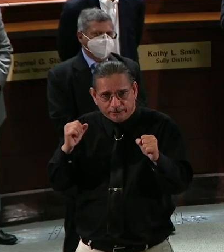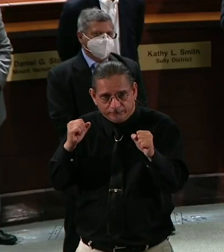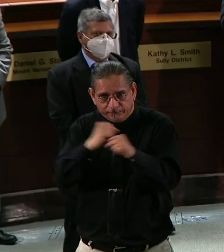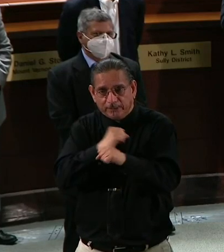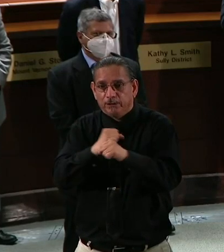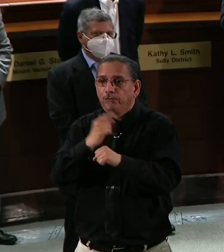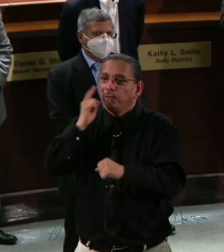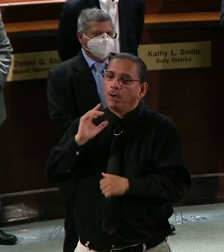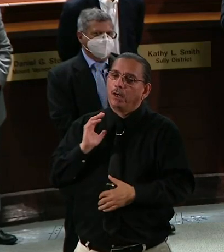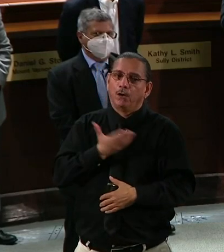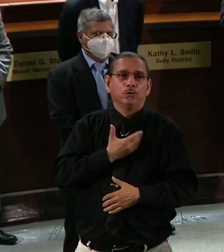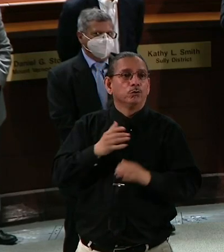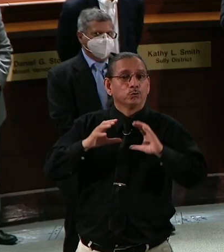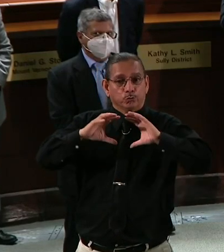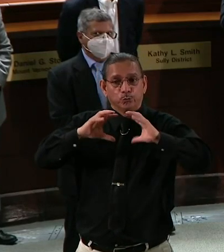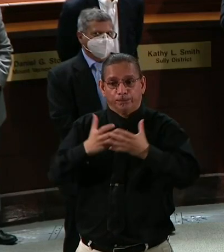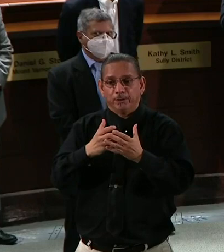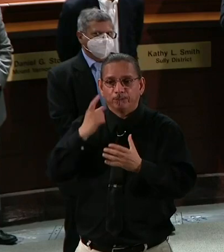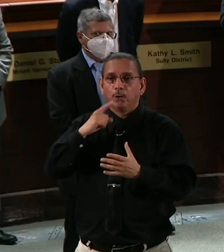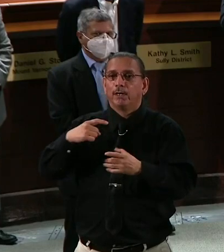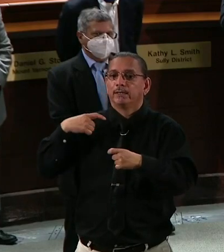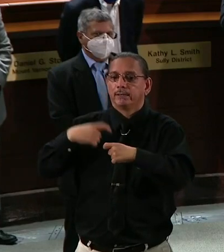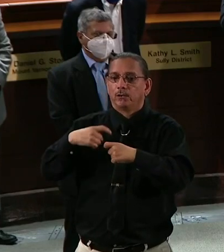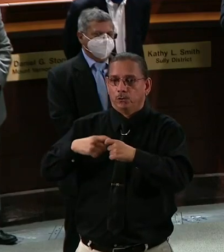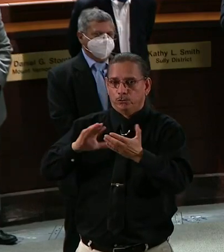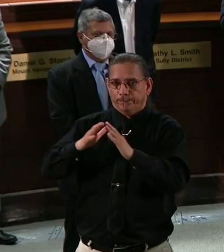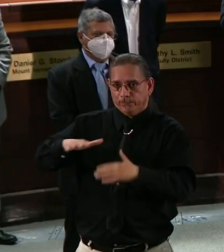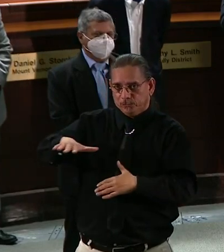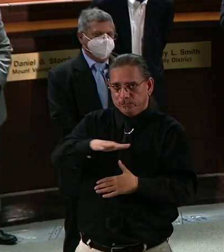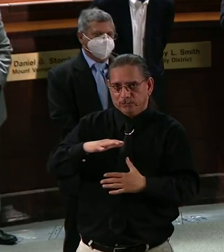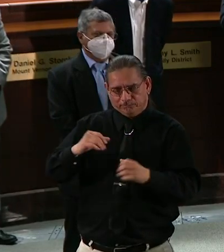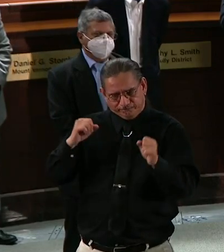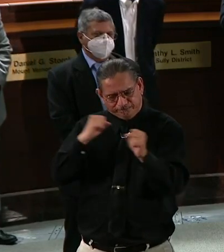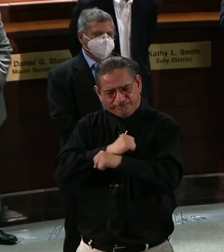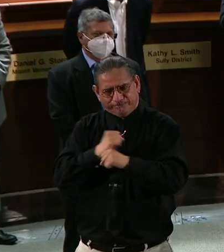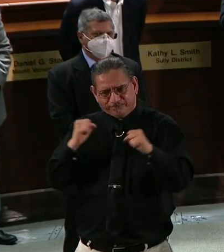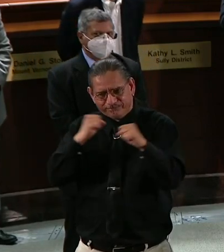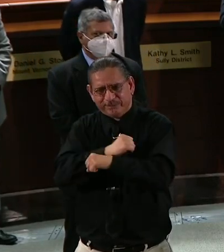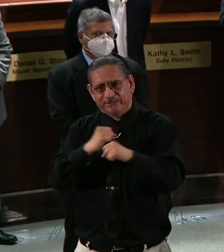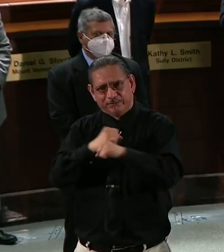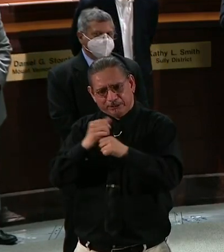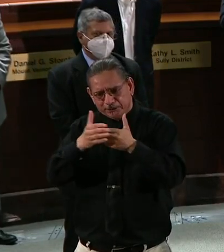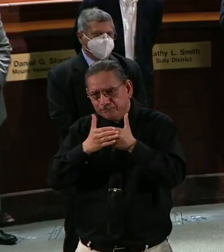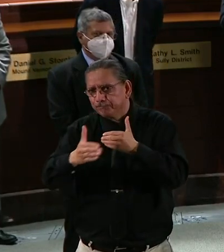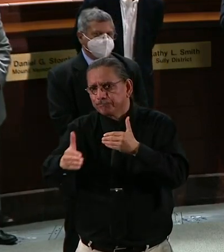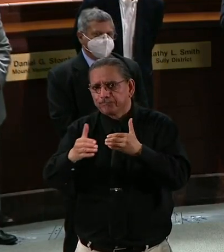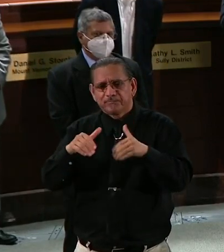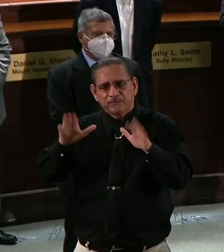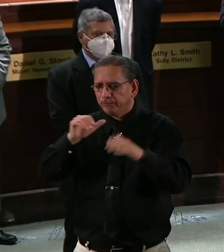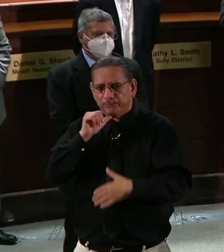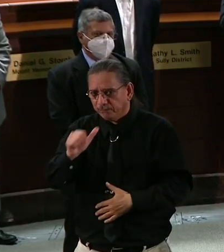CHUCK MUST MY HAND. SHE GOT THE